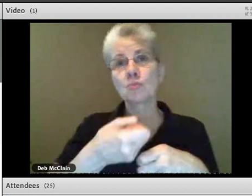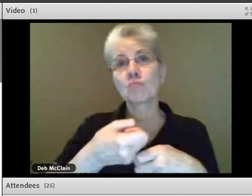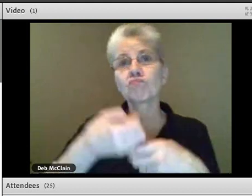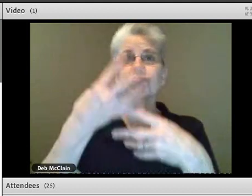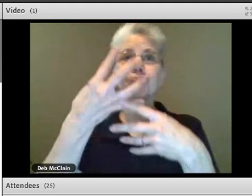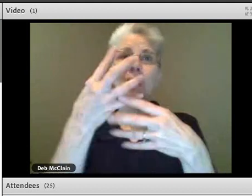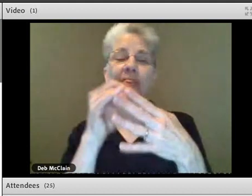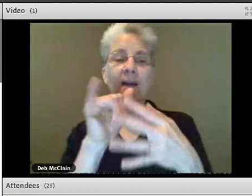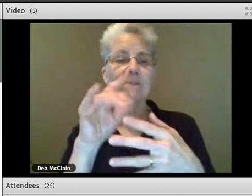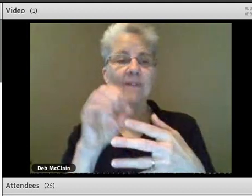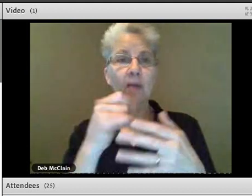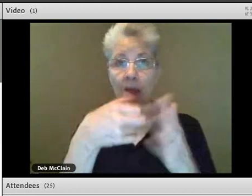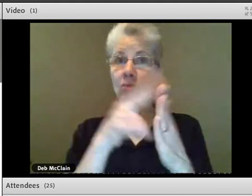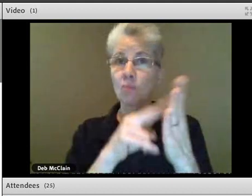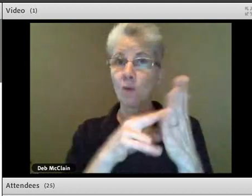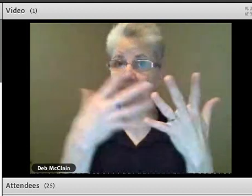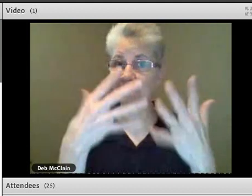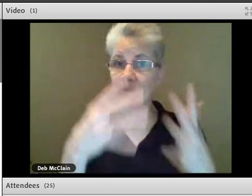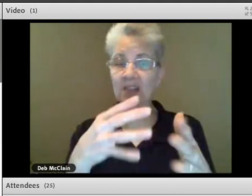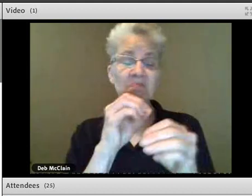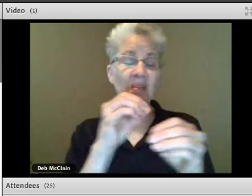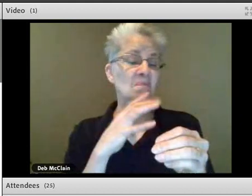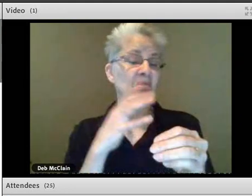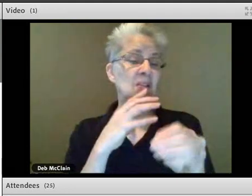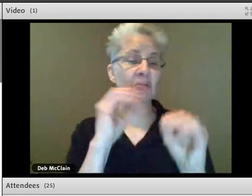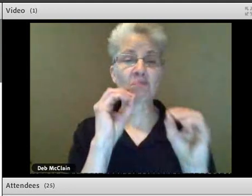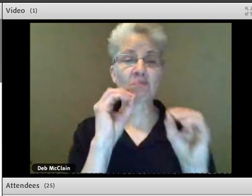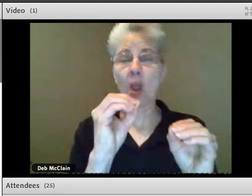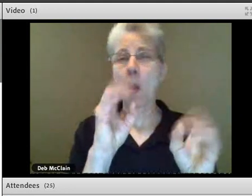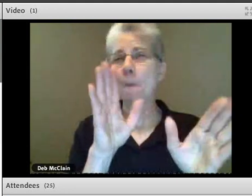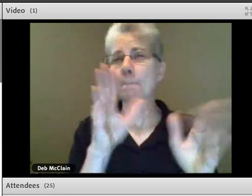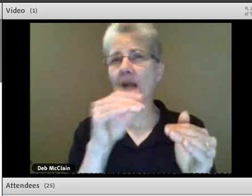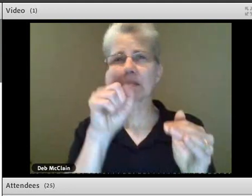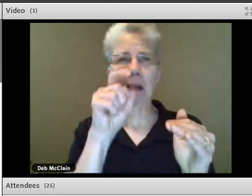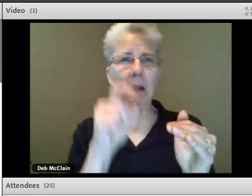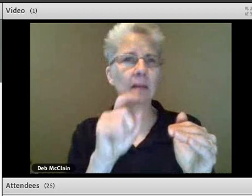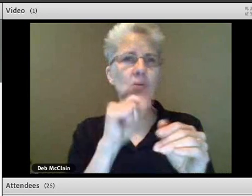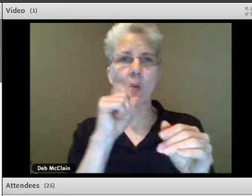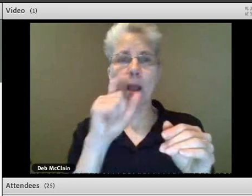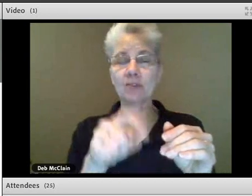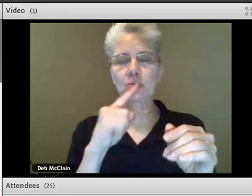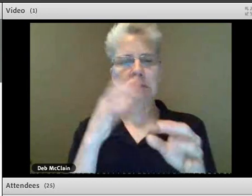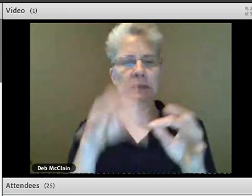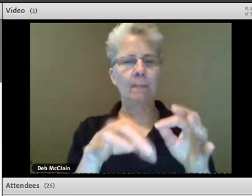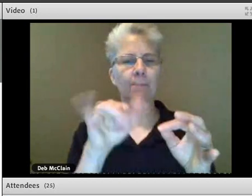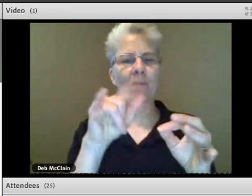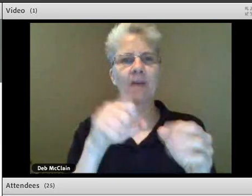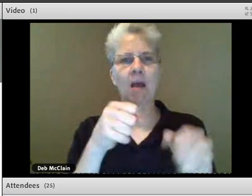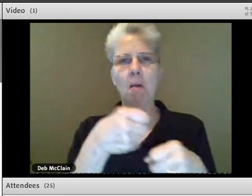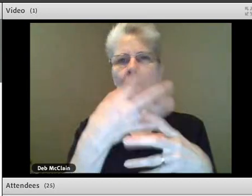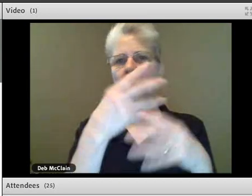Now they're enrolled. Nothing fancy, no whole bunch of boxes to click through, it's a simple file that you can upload.